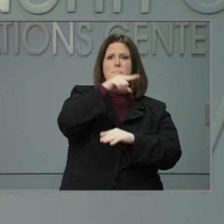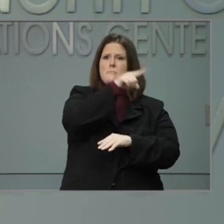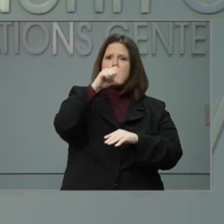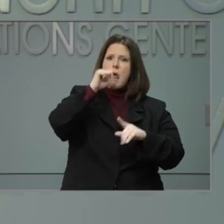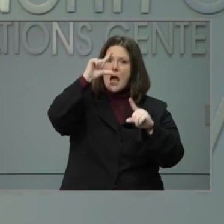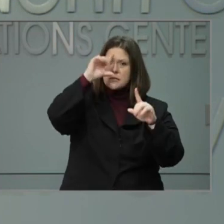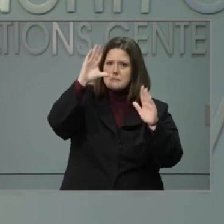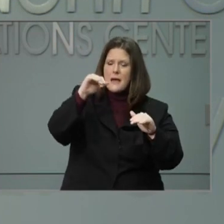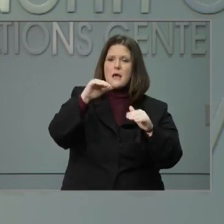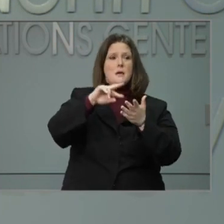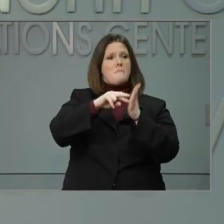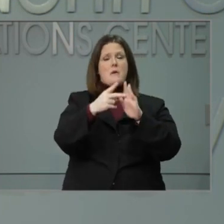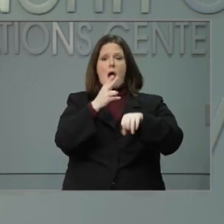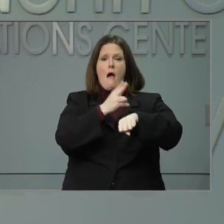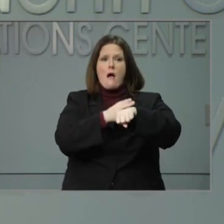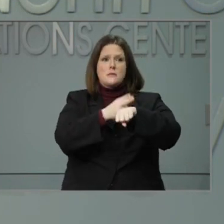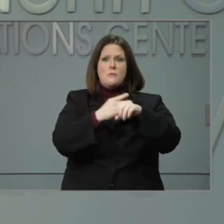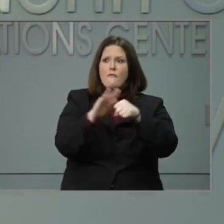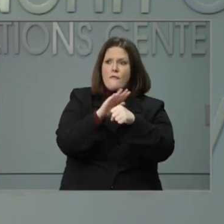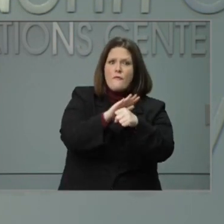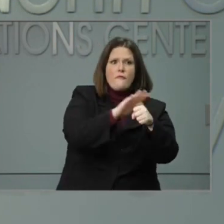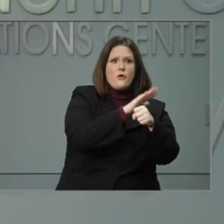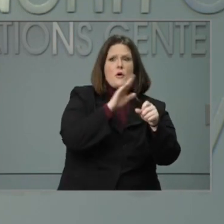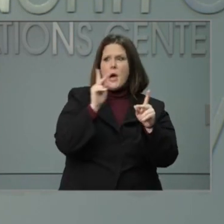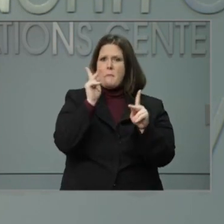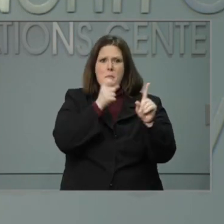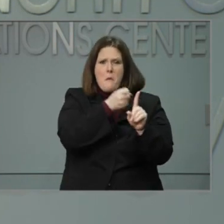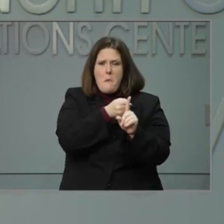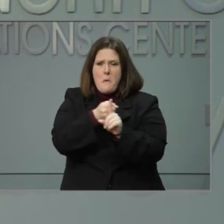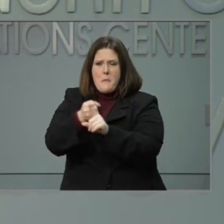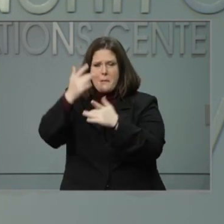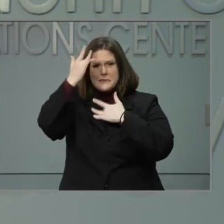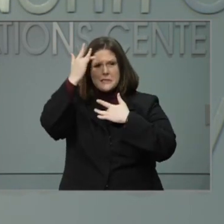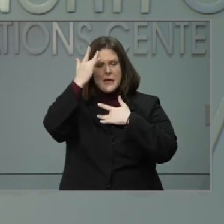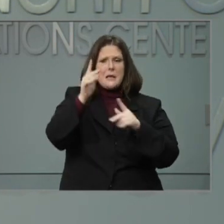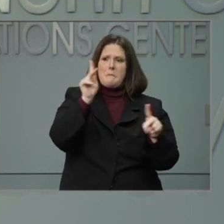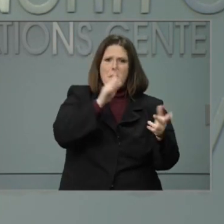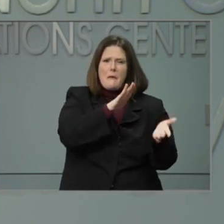OTHER STATES HAVE EXPERIENCED SPIKES THAT HAVE JUMPED QUICKLY ON THEM AND THEIR HOSPITALS,